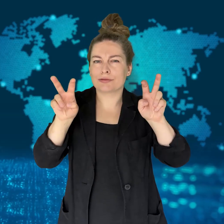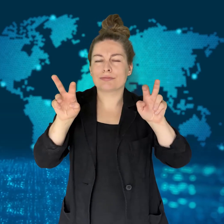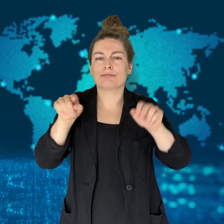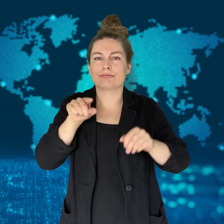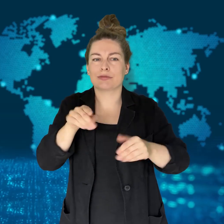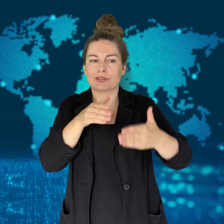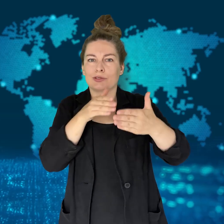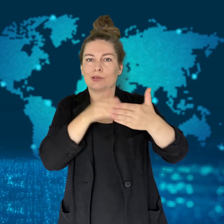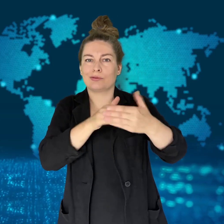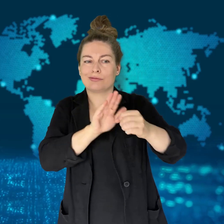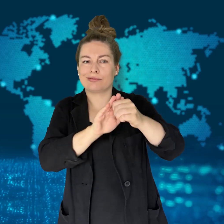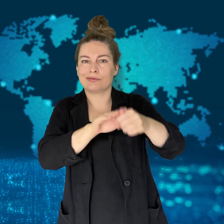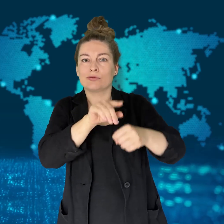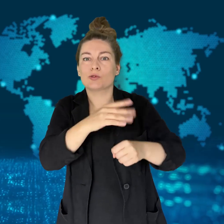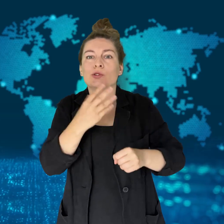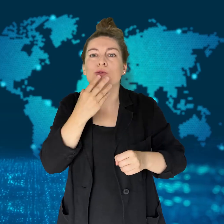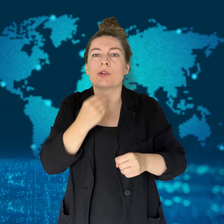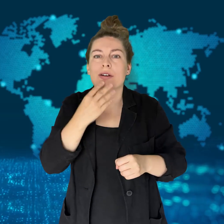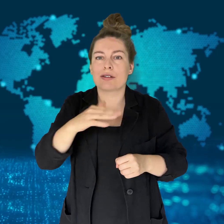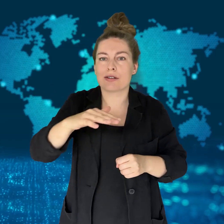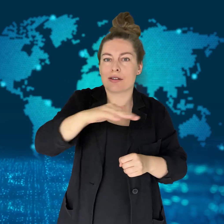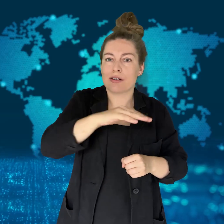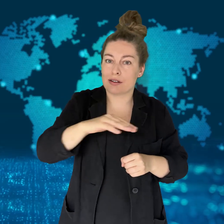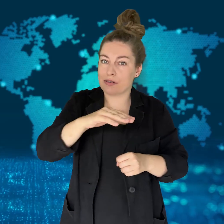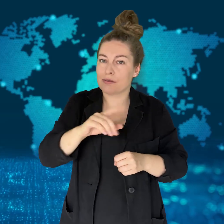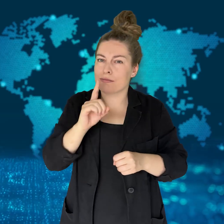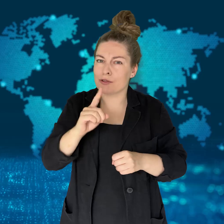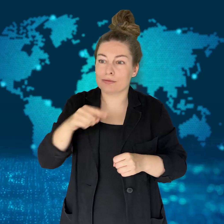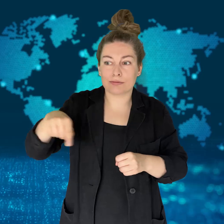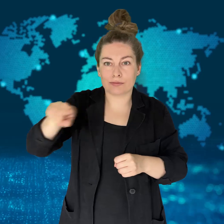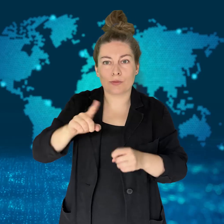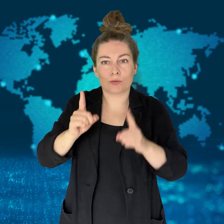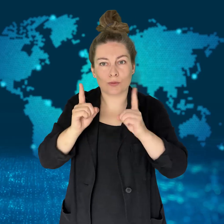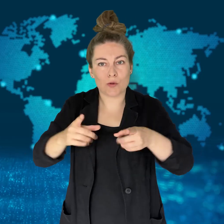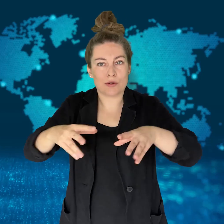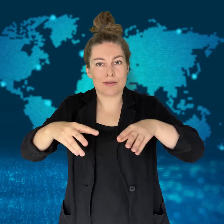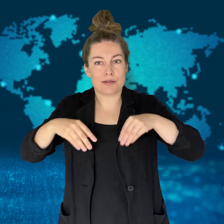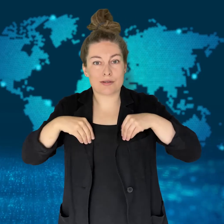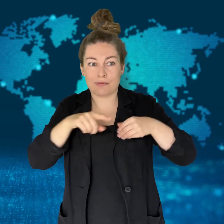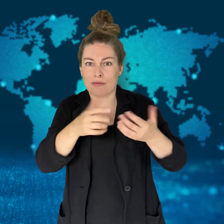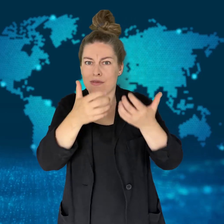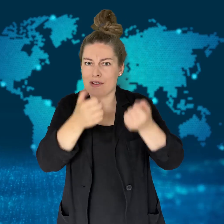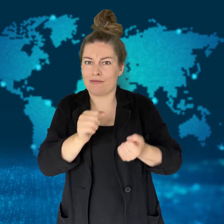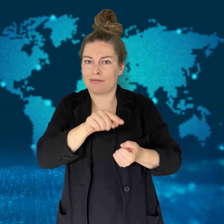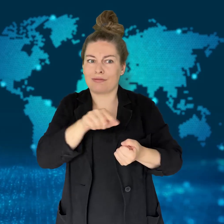new questions about "antisemitism, the right of